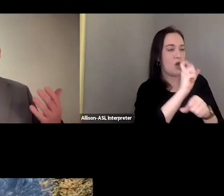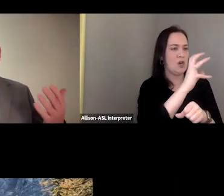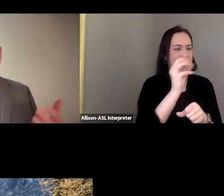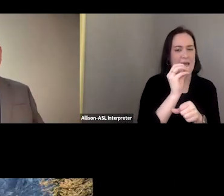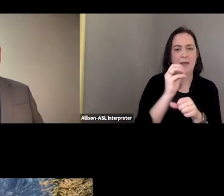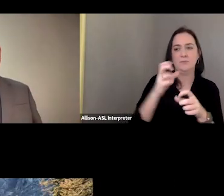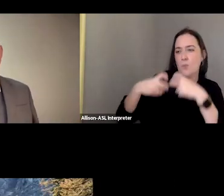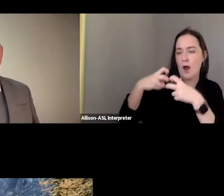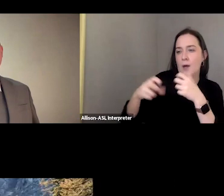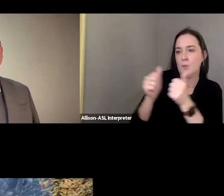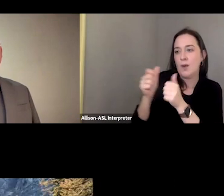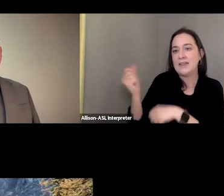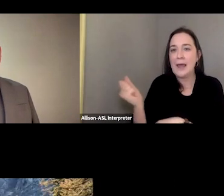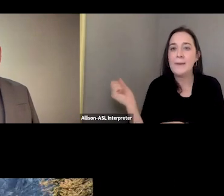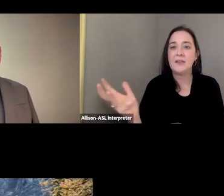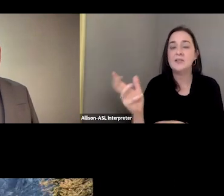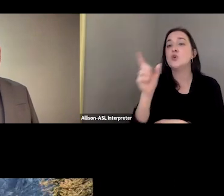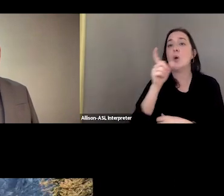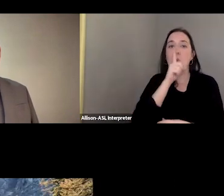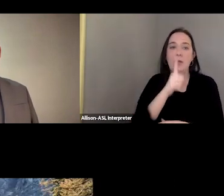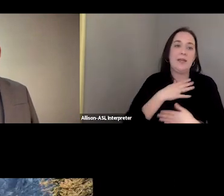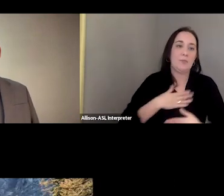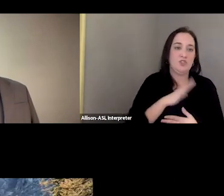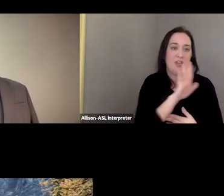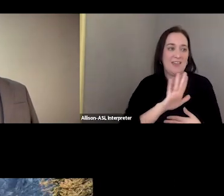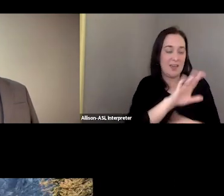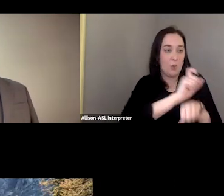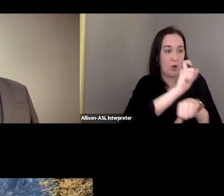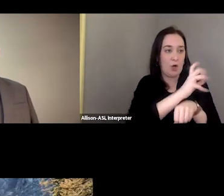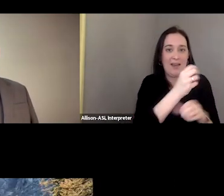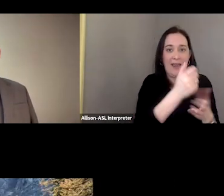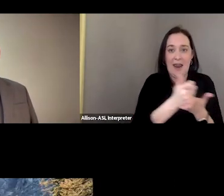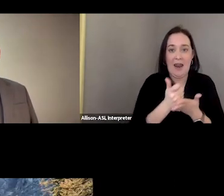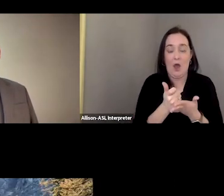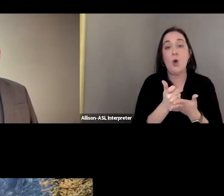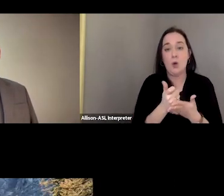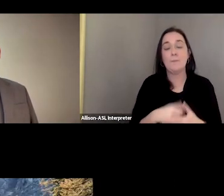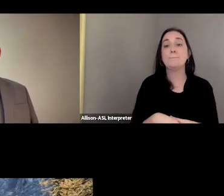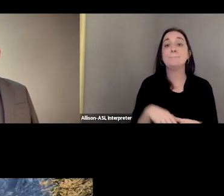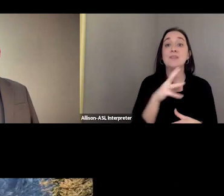And so I appreciate, recognizing their particular work. And I hope that you'll recognize where you are living and working